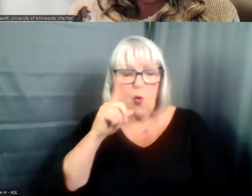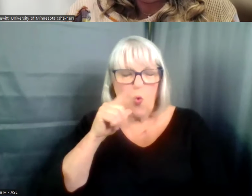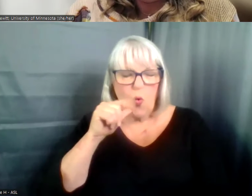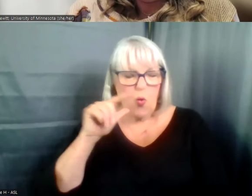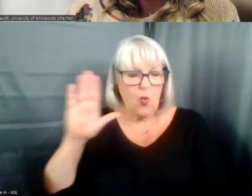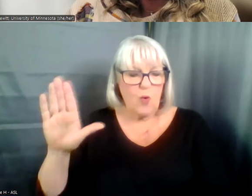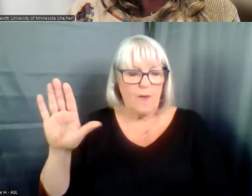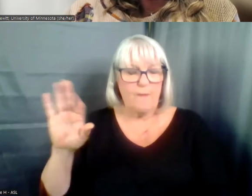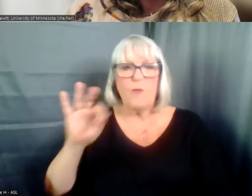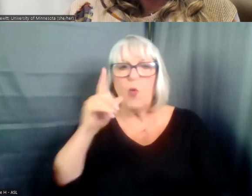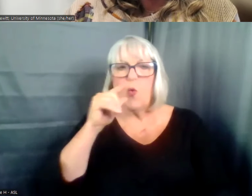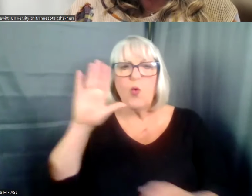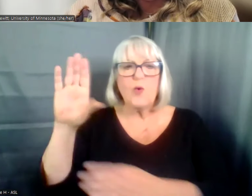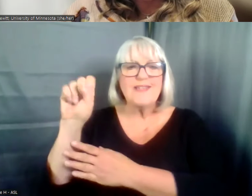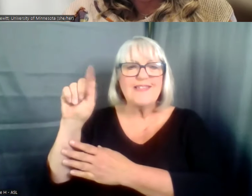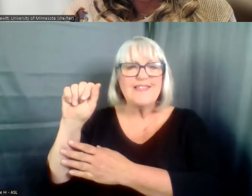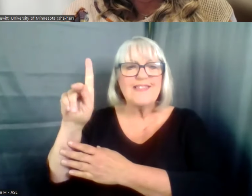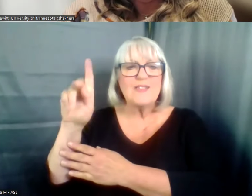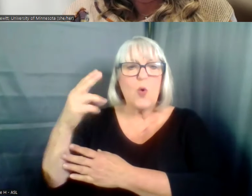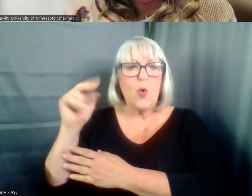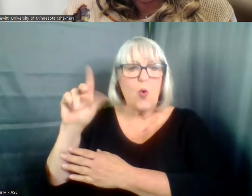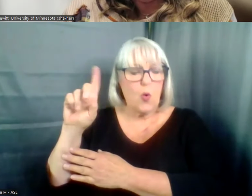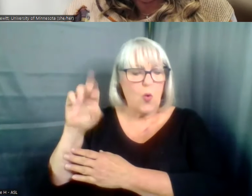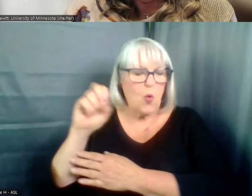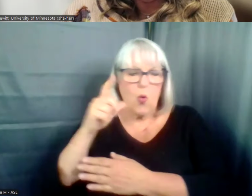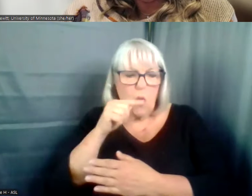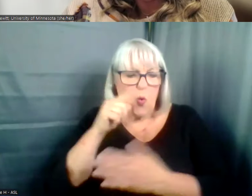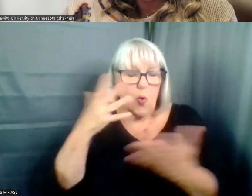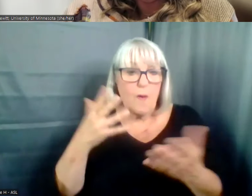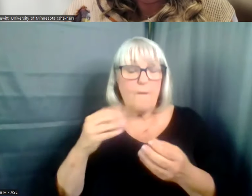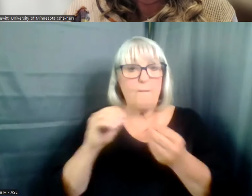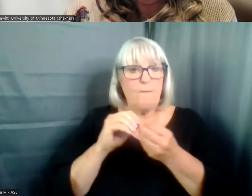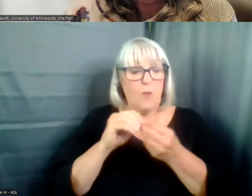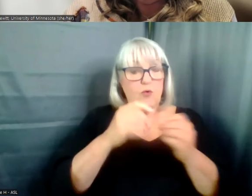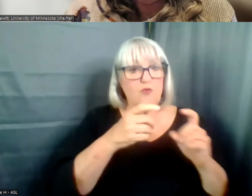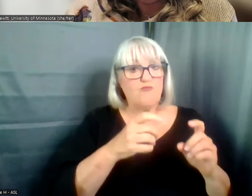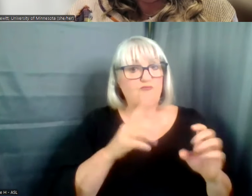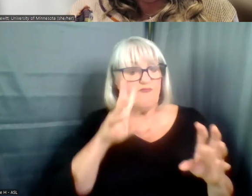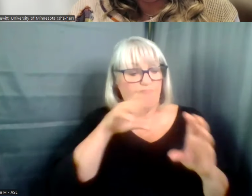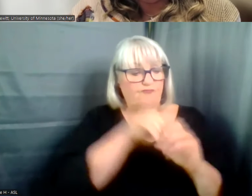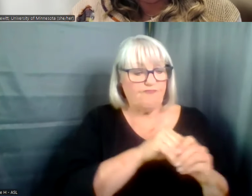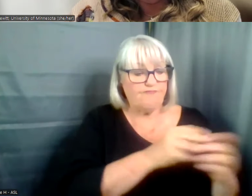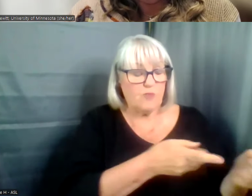are and the more you engage the people who you want to fill out that survey.